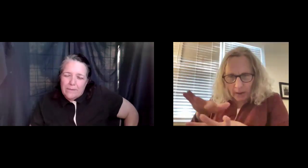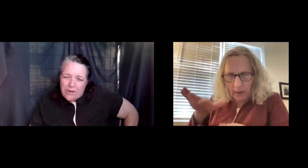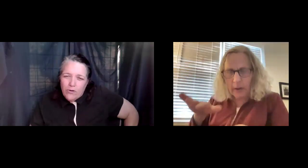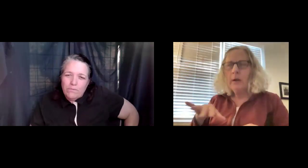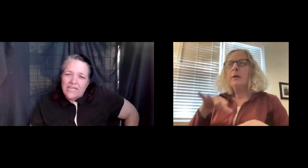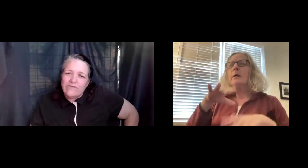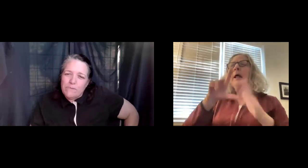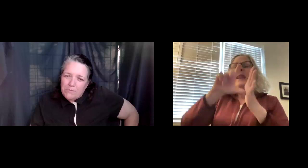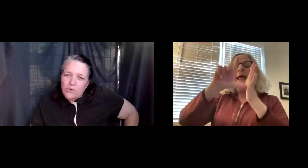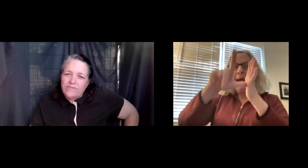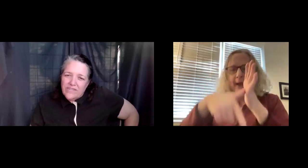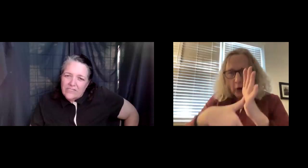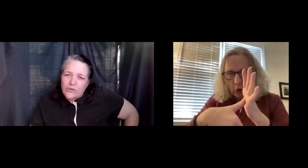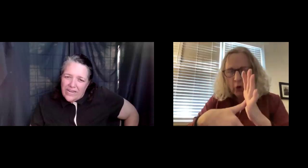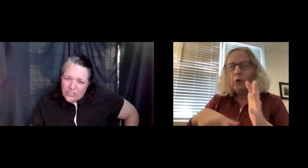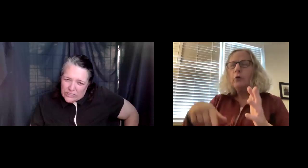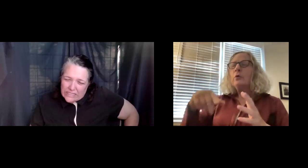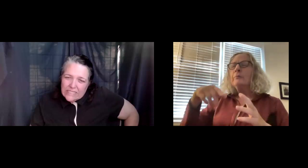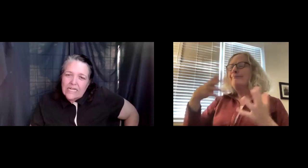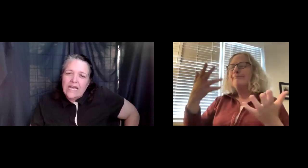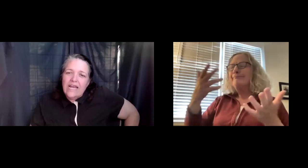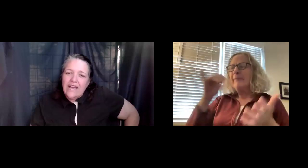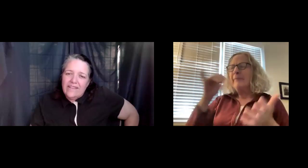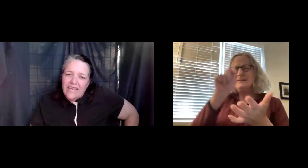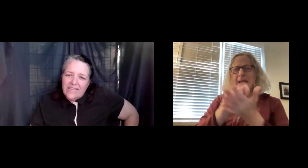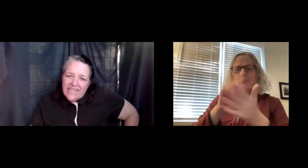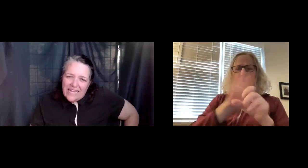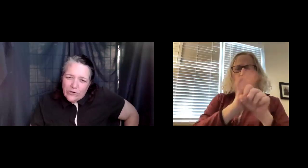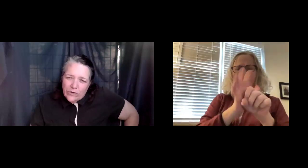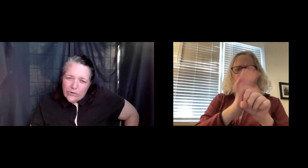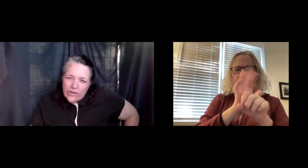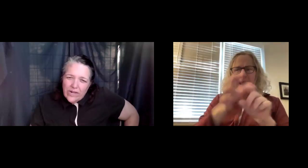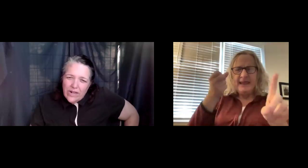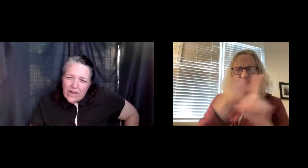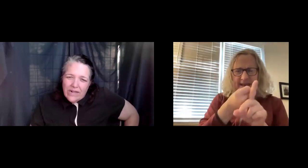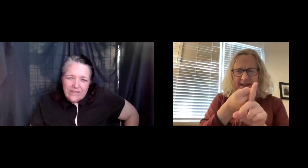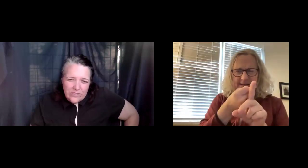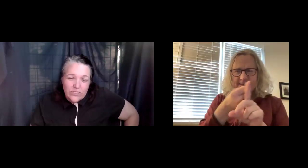a burial place for people who have done donations. And then later -